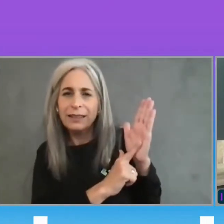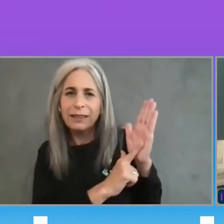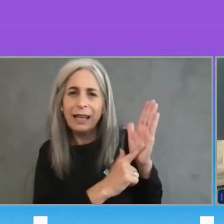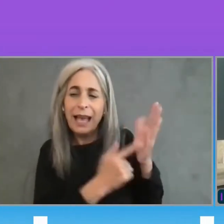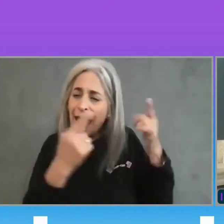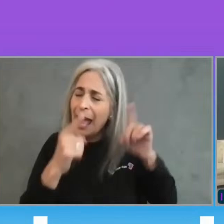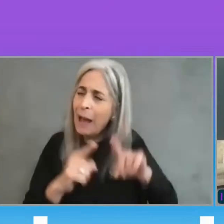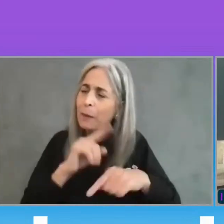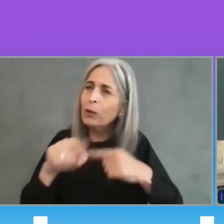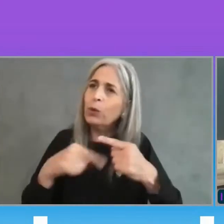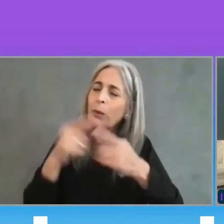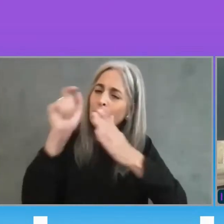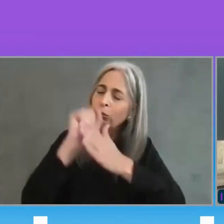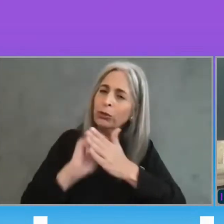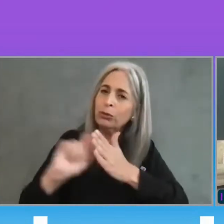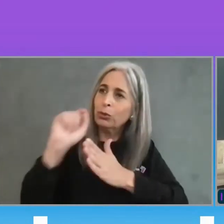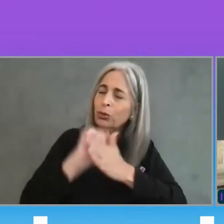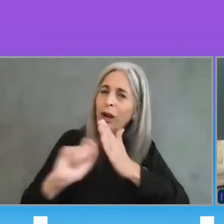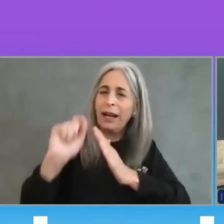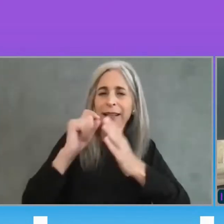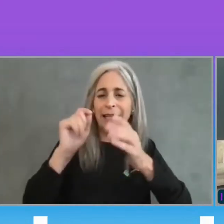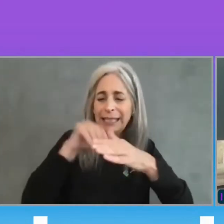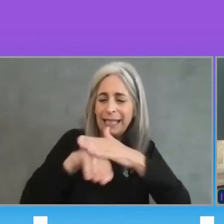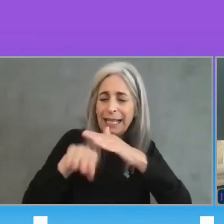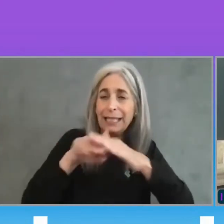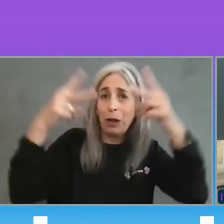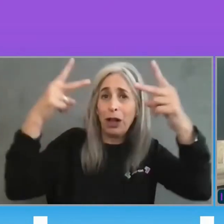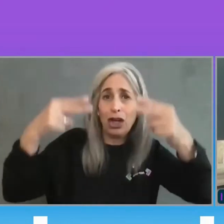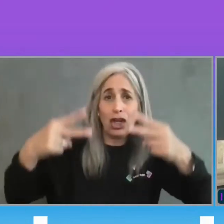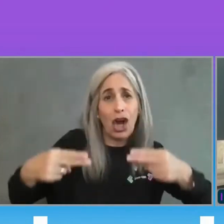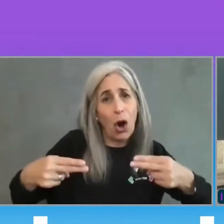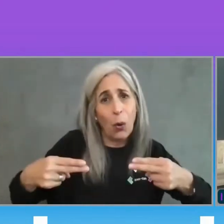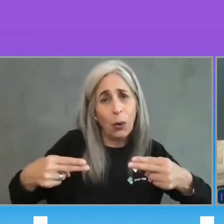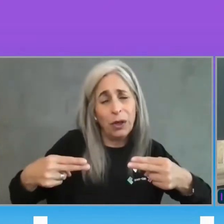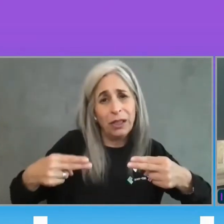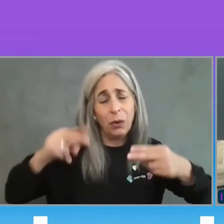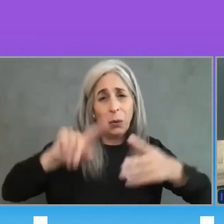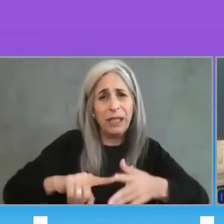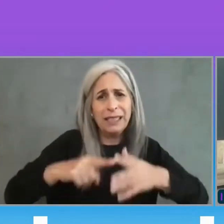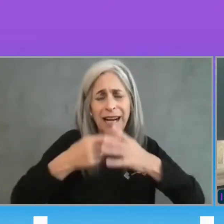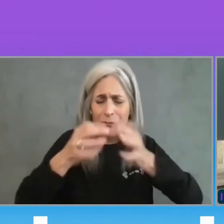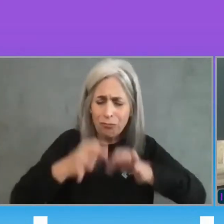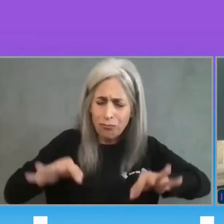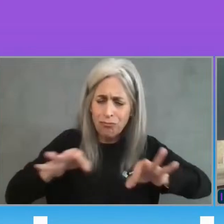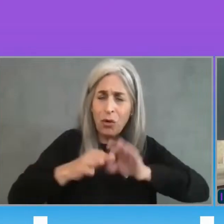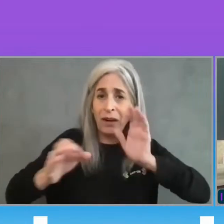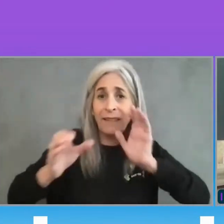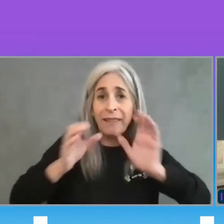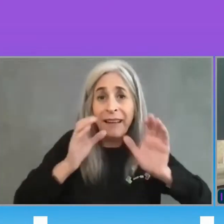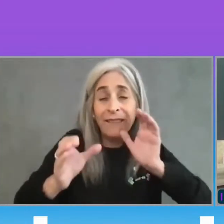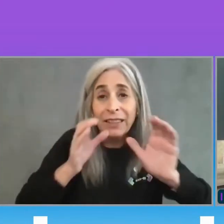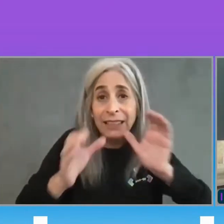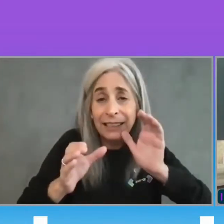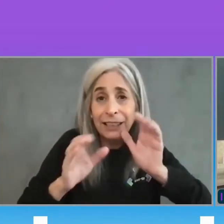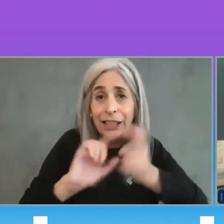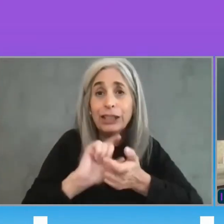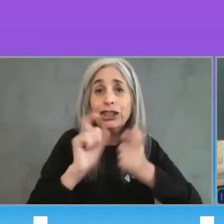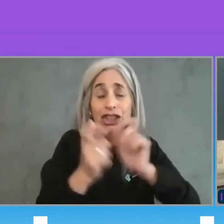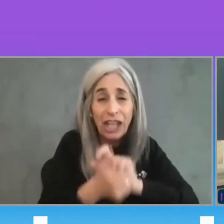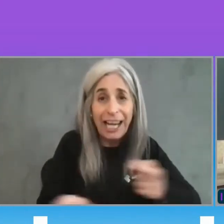It happens when we write accessible code, when we start